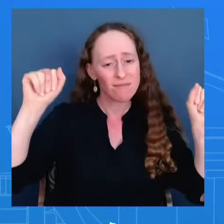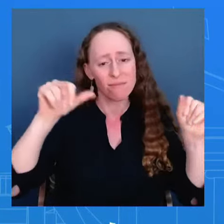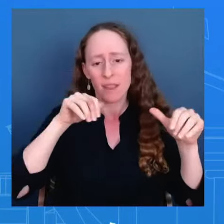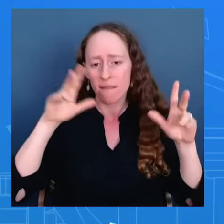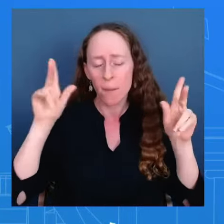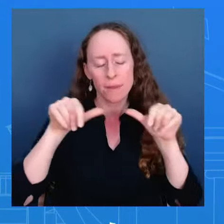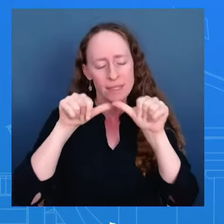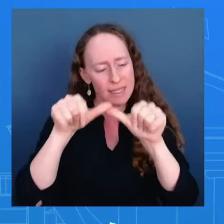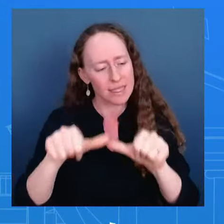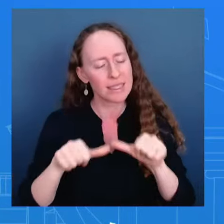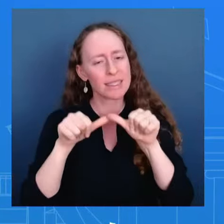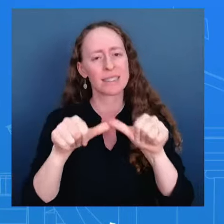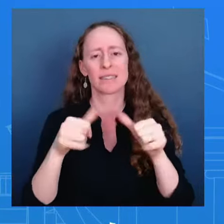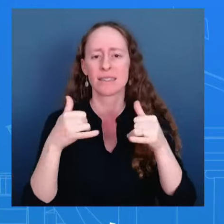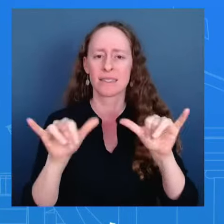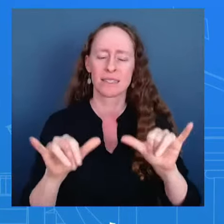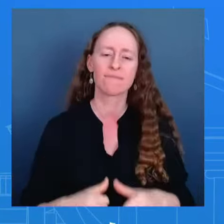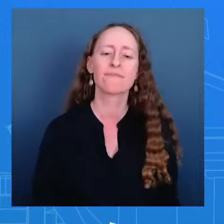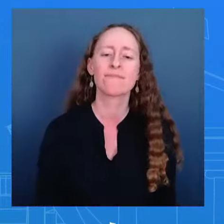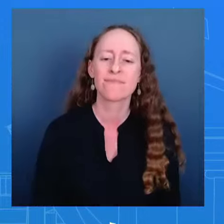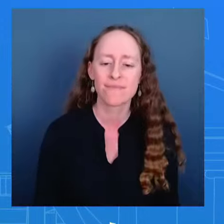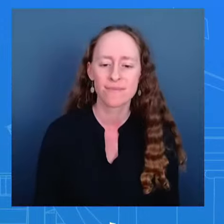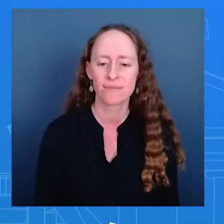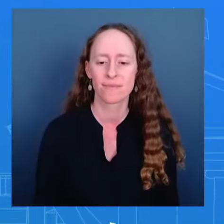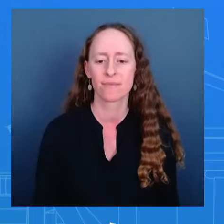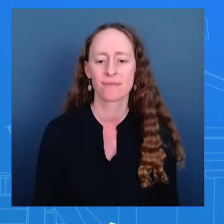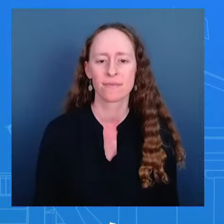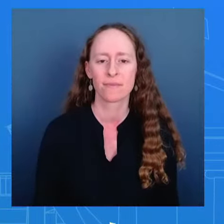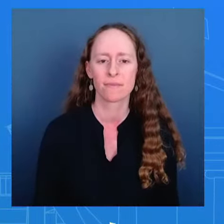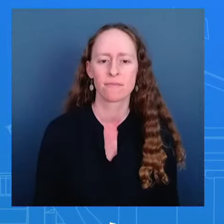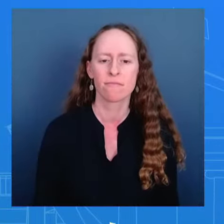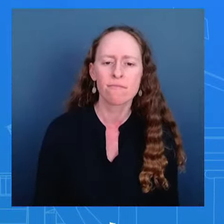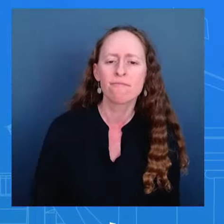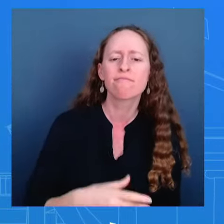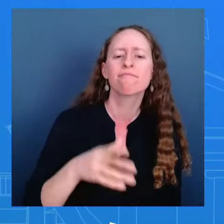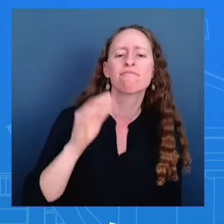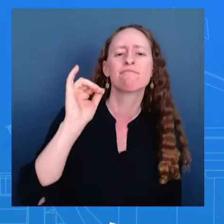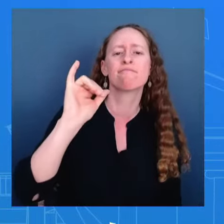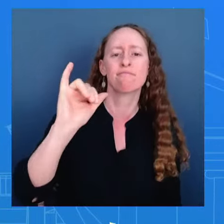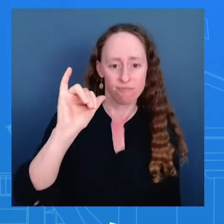A recent Bloomberg Morning Consult poll found an increased number of Americans in battleground